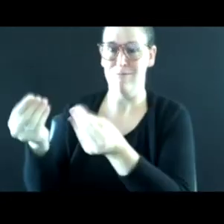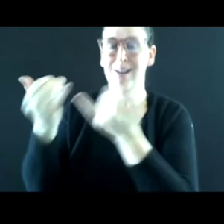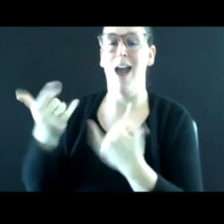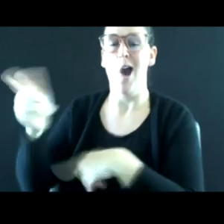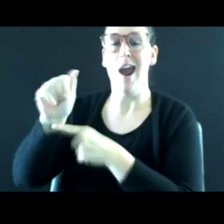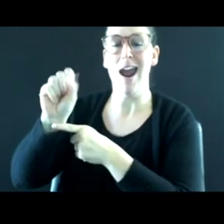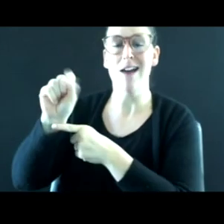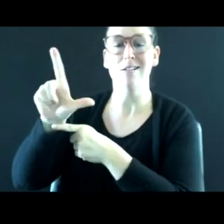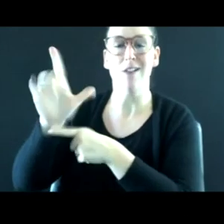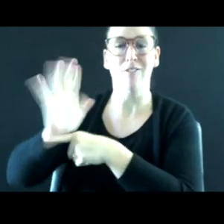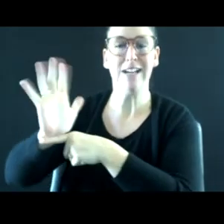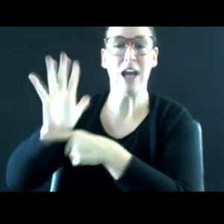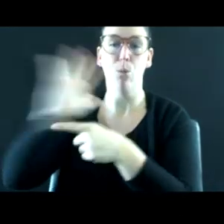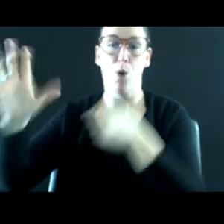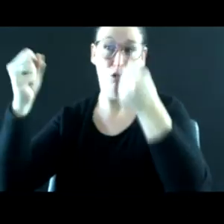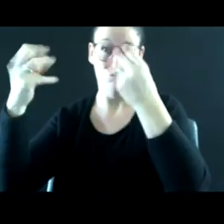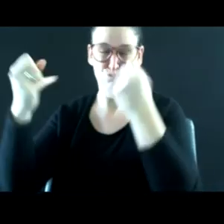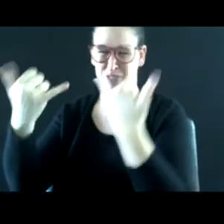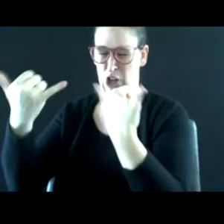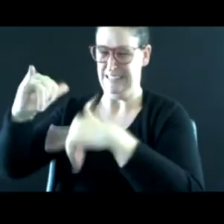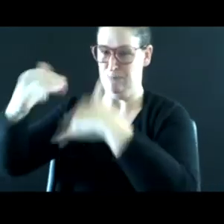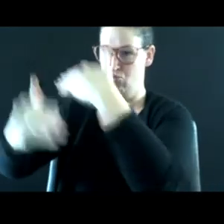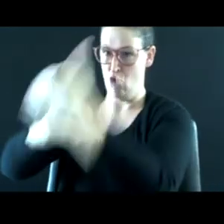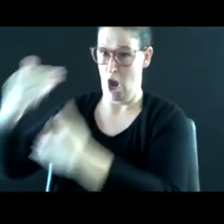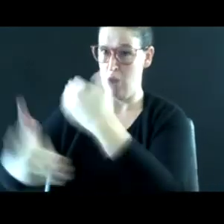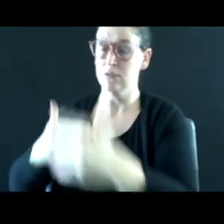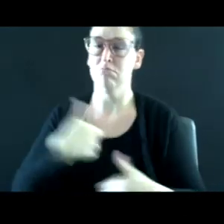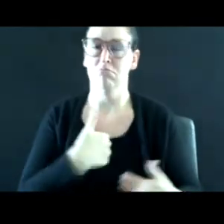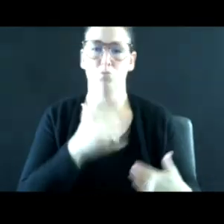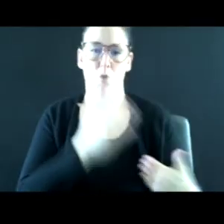We will release the forms soon after the ASL video is ready. It is still in progress. I